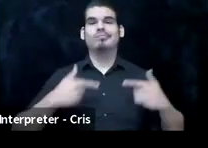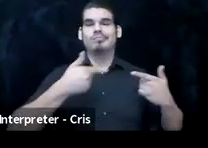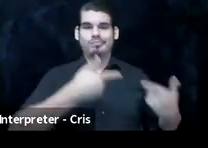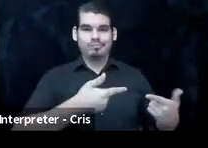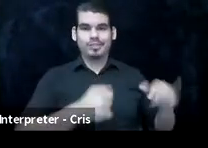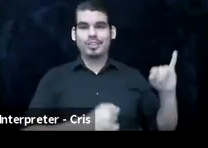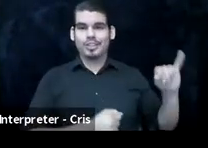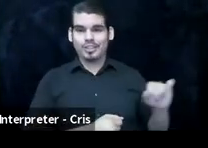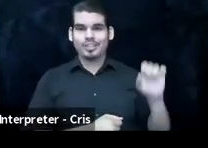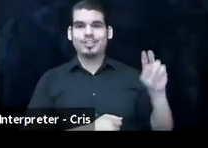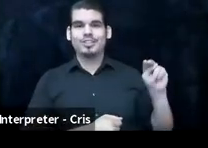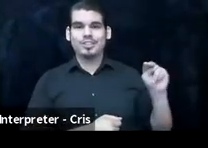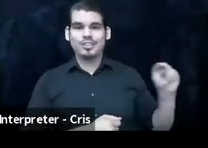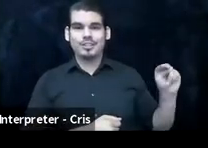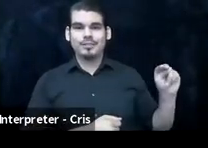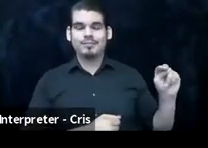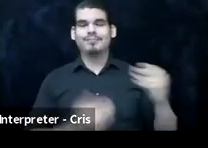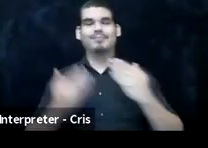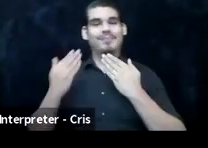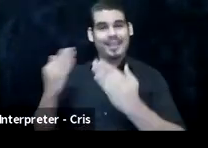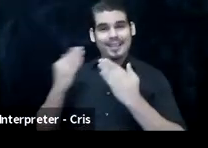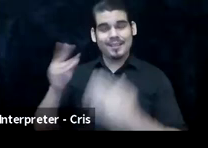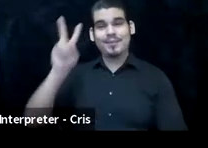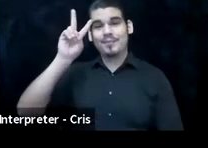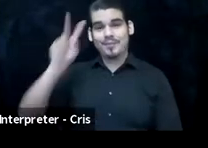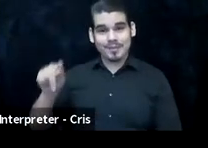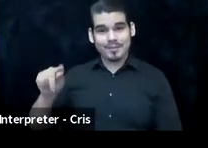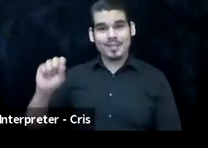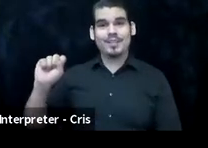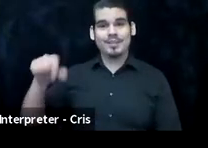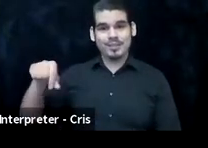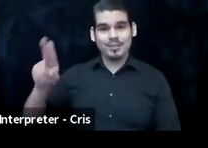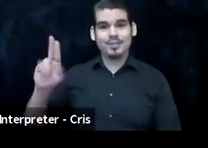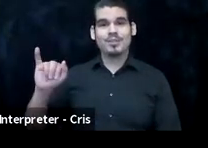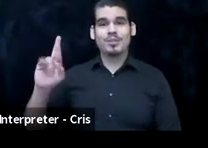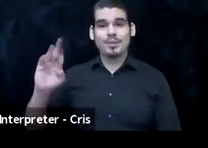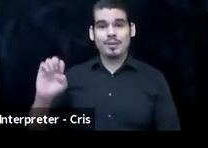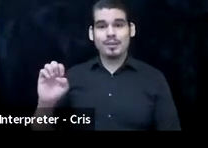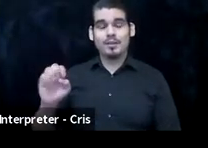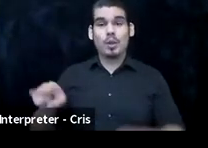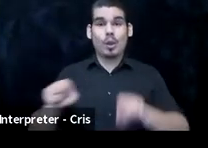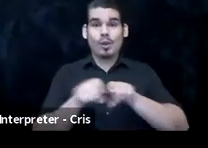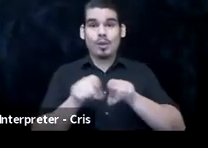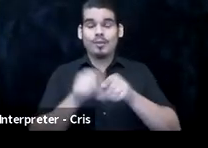RAD Region II: Thank you for that BP Square. RAD Region II: And thank you for all your great and amazing questions, as we are heading into general assembly.